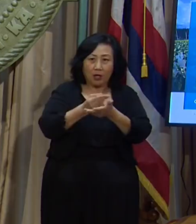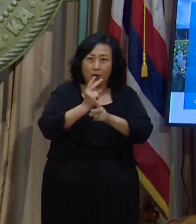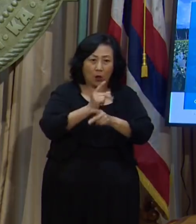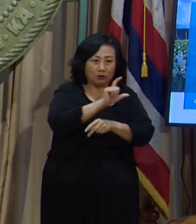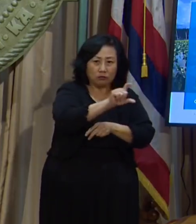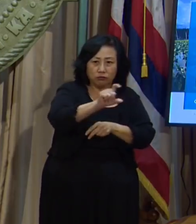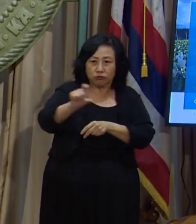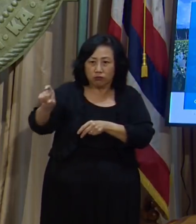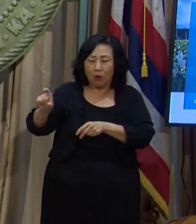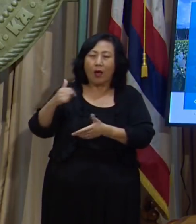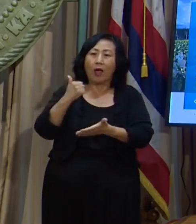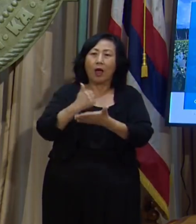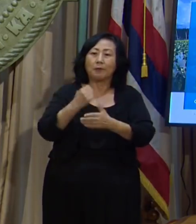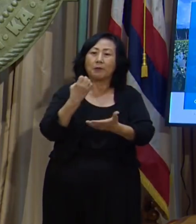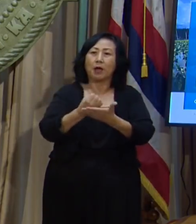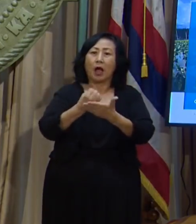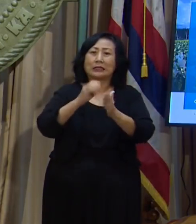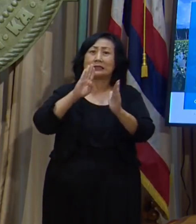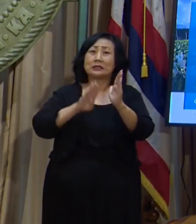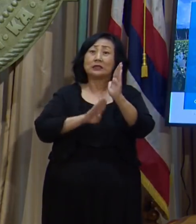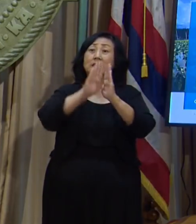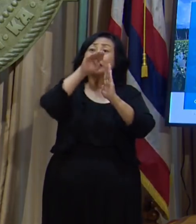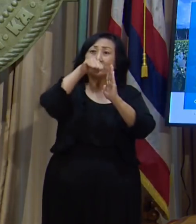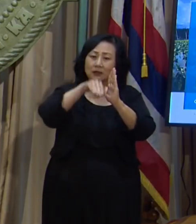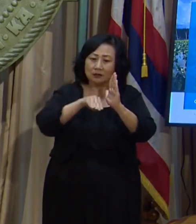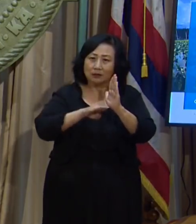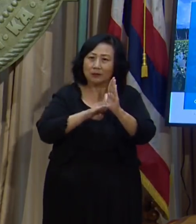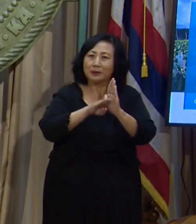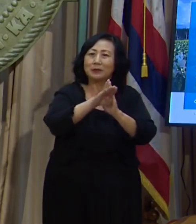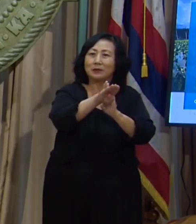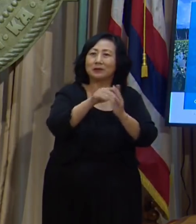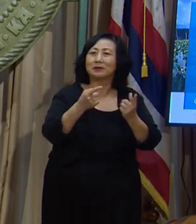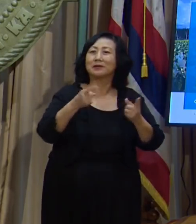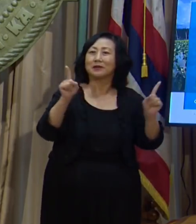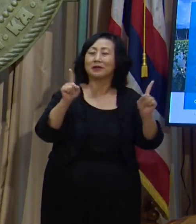THIS WILL BE CRUCIAL TO OUR ECONOMY.